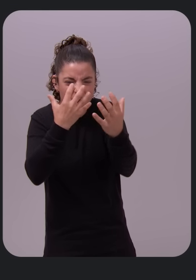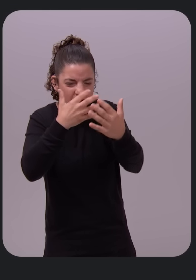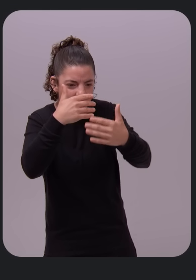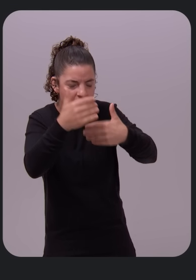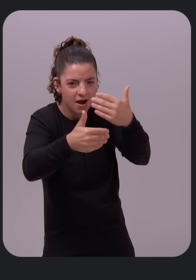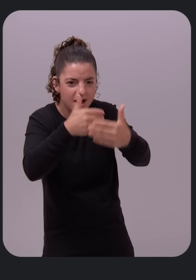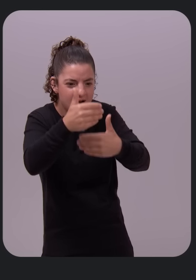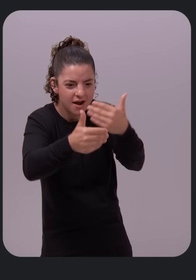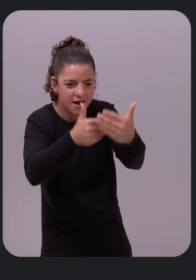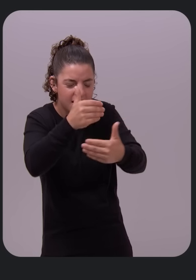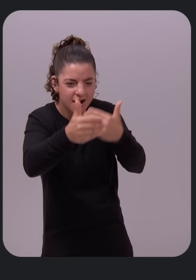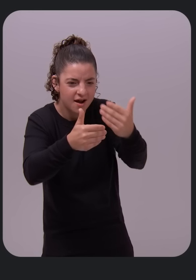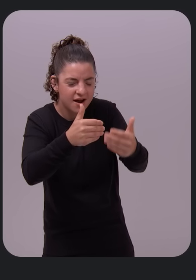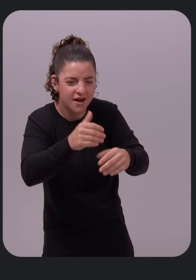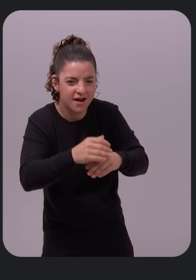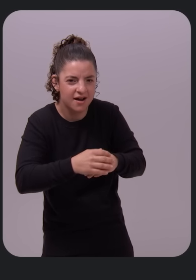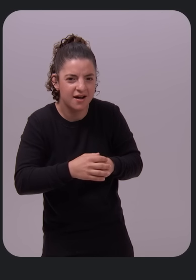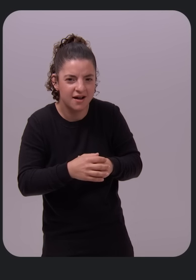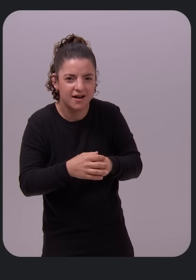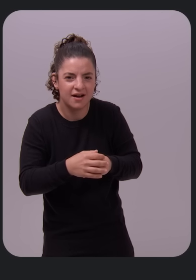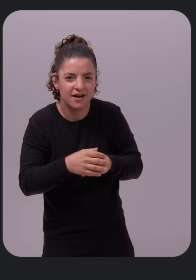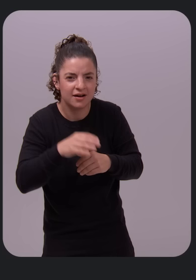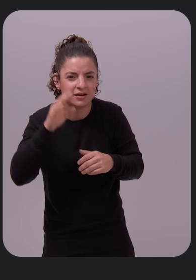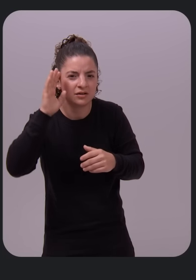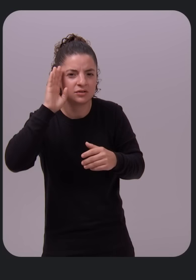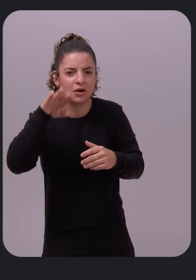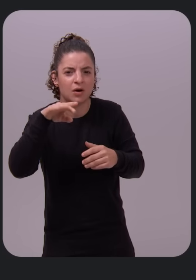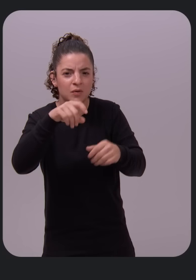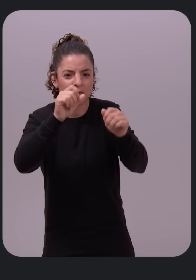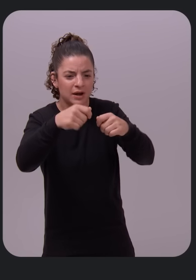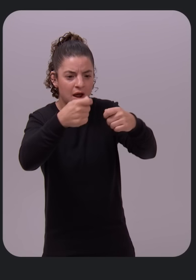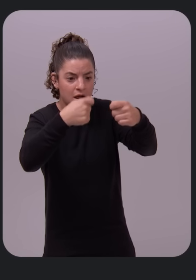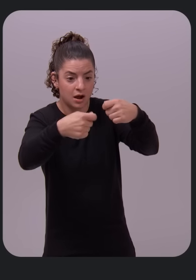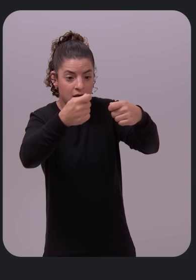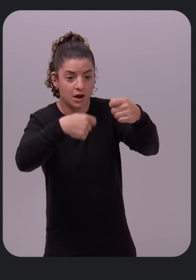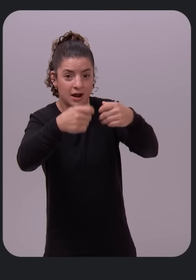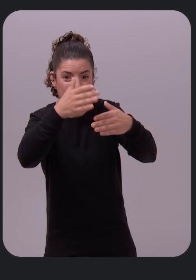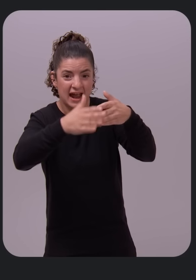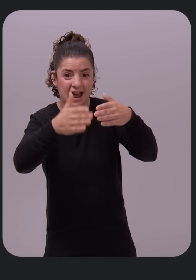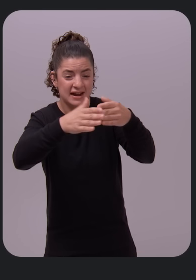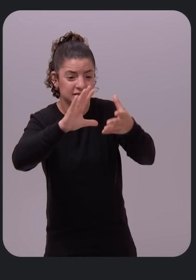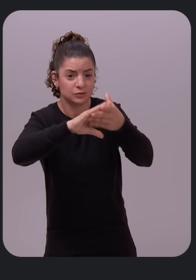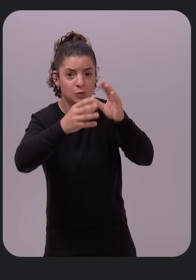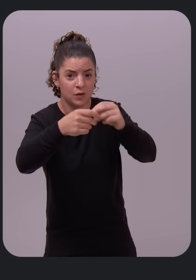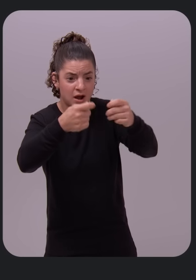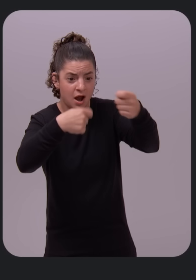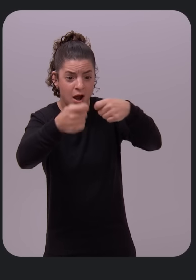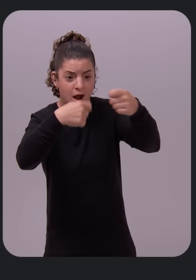You could have an infinite amount of endings to your story.